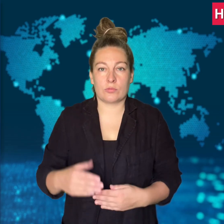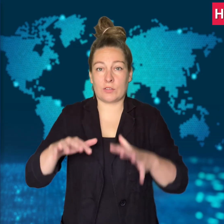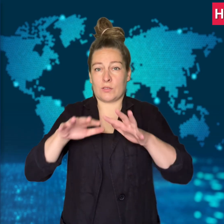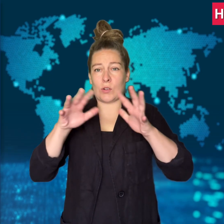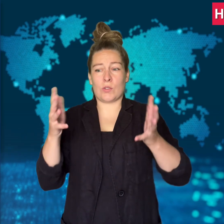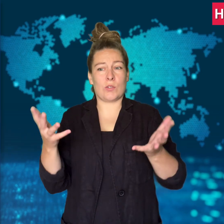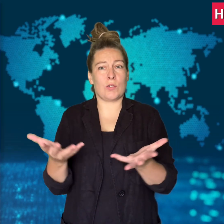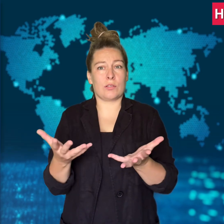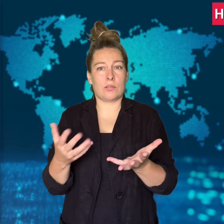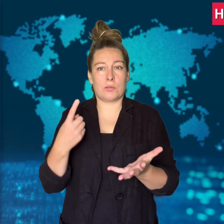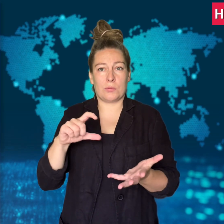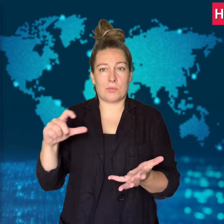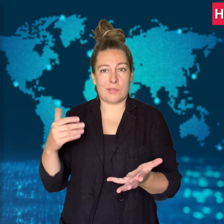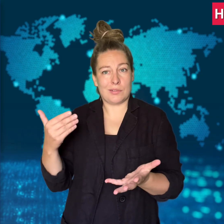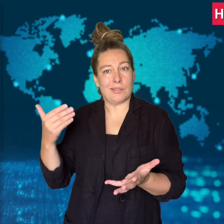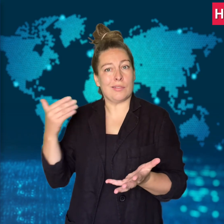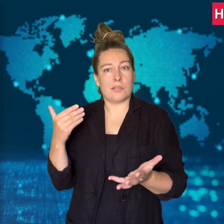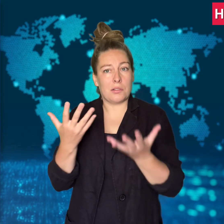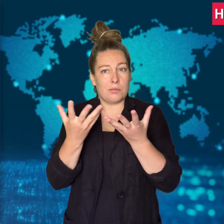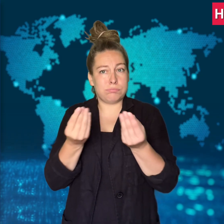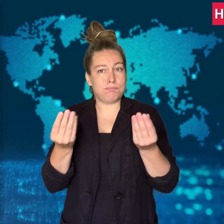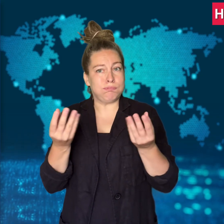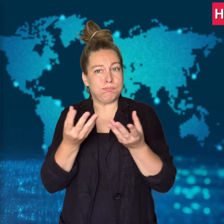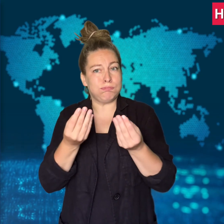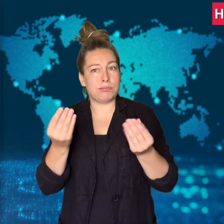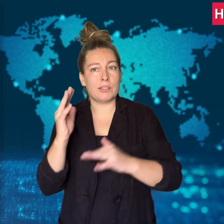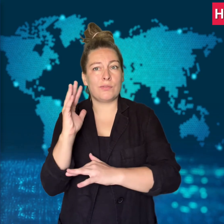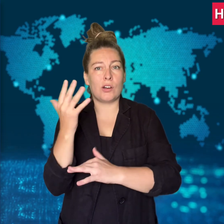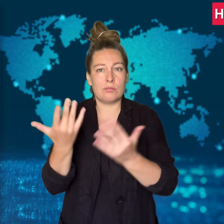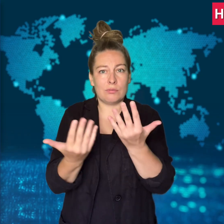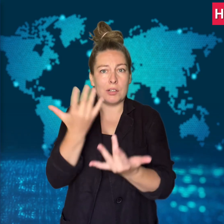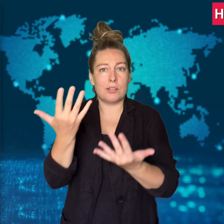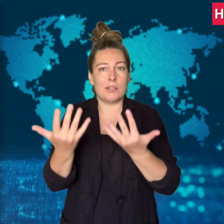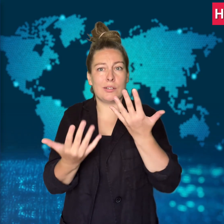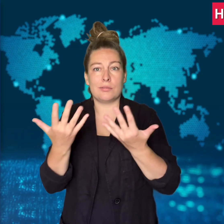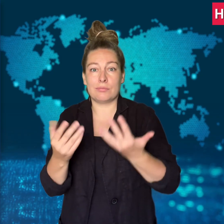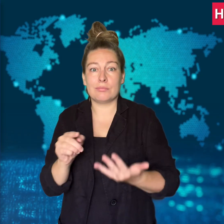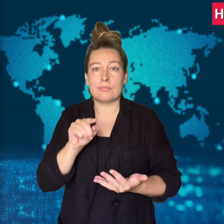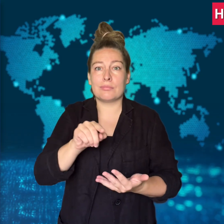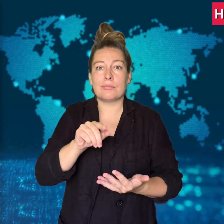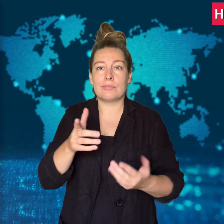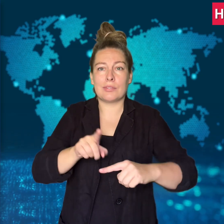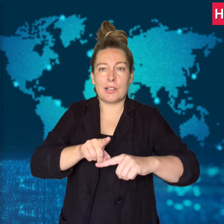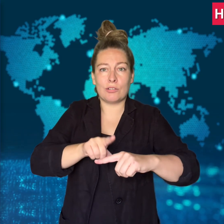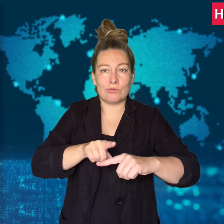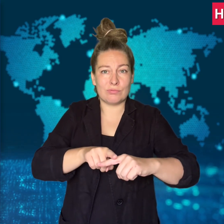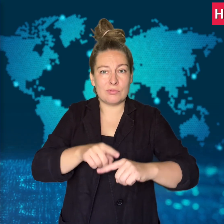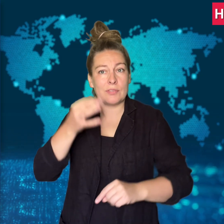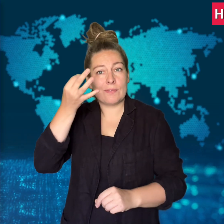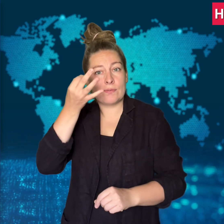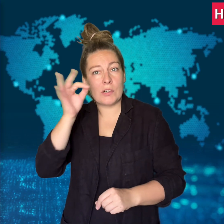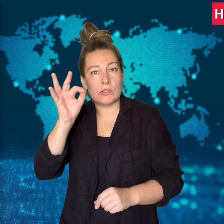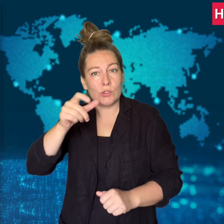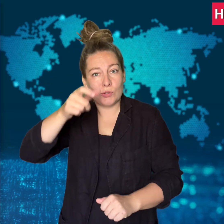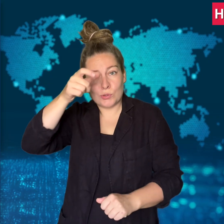In the past week, wildfires have hit Greece, France, Turkey, China,